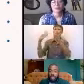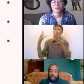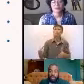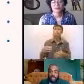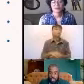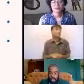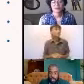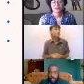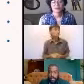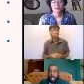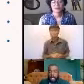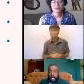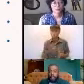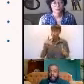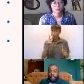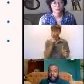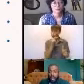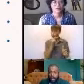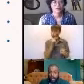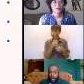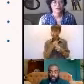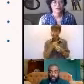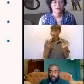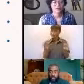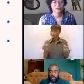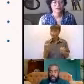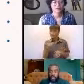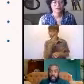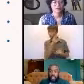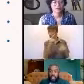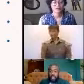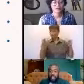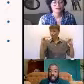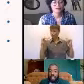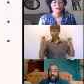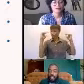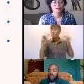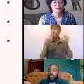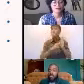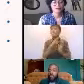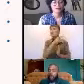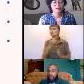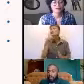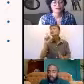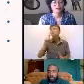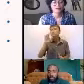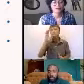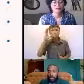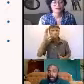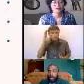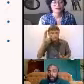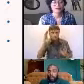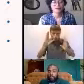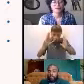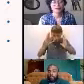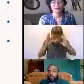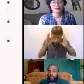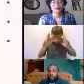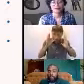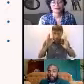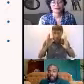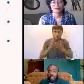those decisions happen there to listen and understand what the people, their staff are